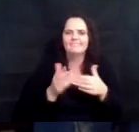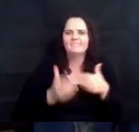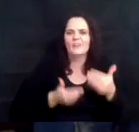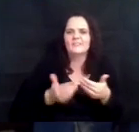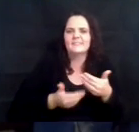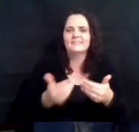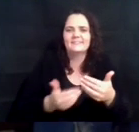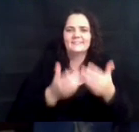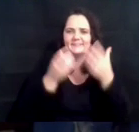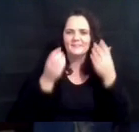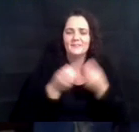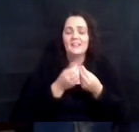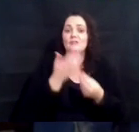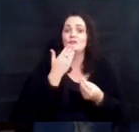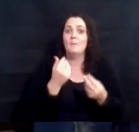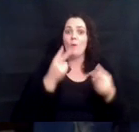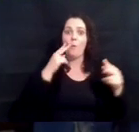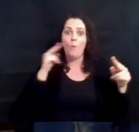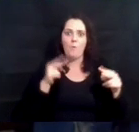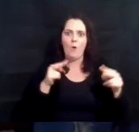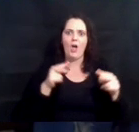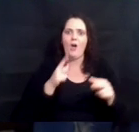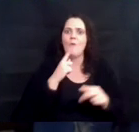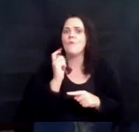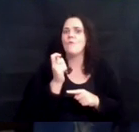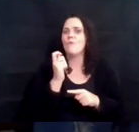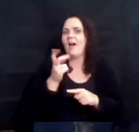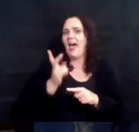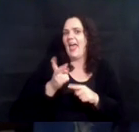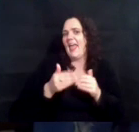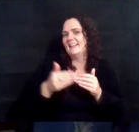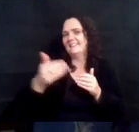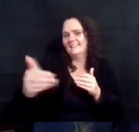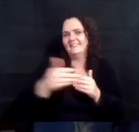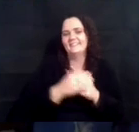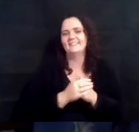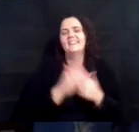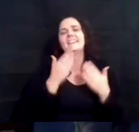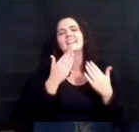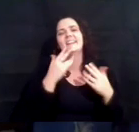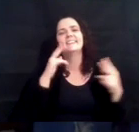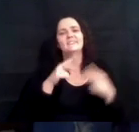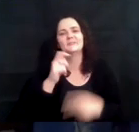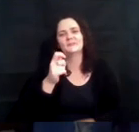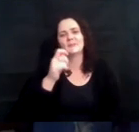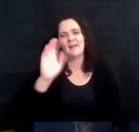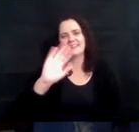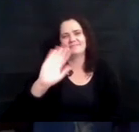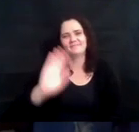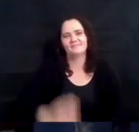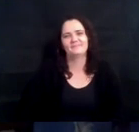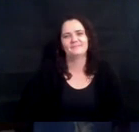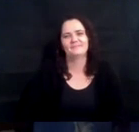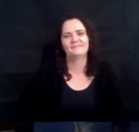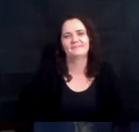And so, you just keep, just watch this space, there's more to come. Alright, thank you so much y'all and hopefully I'll see you